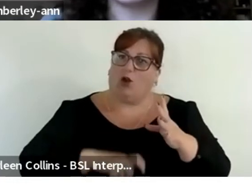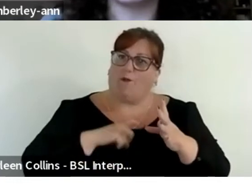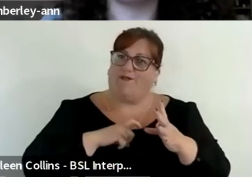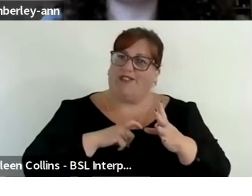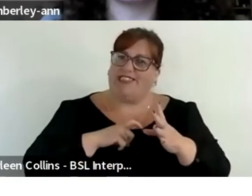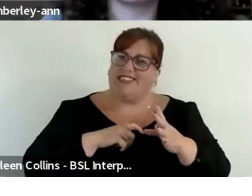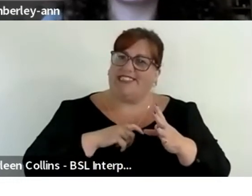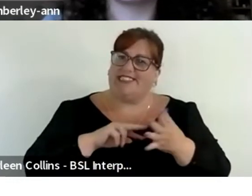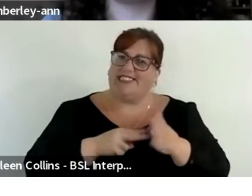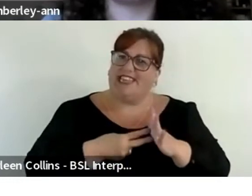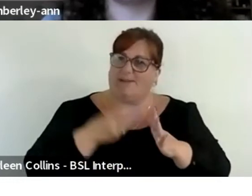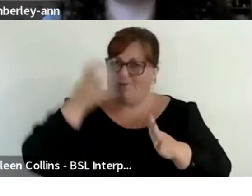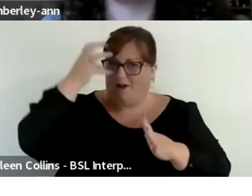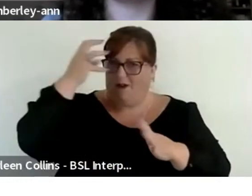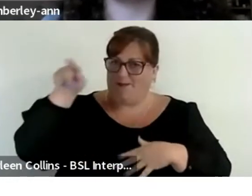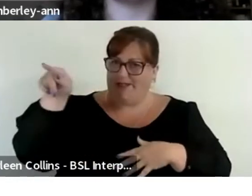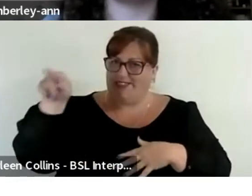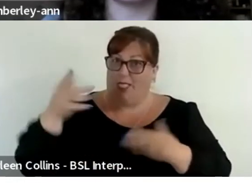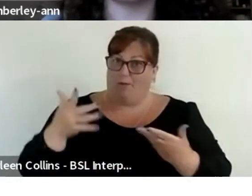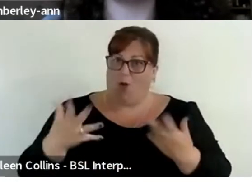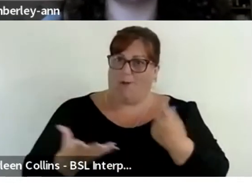Research into our colleagues' experiences to understand the gaps and